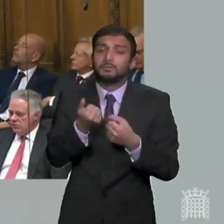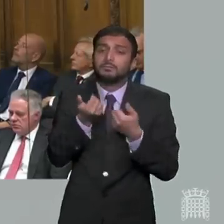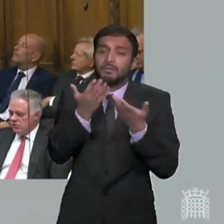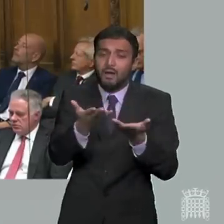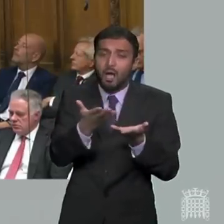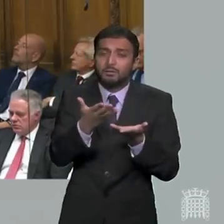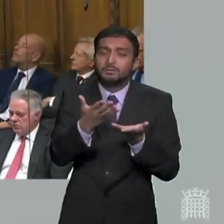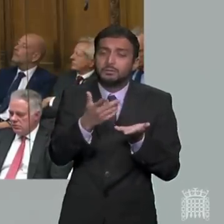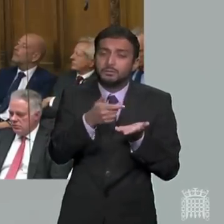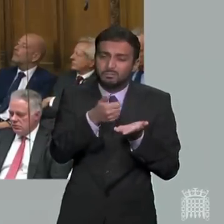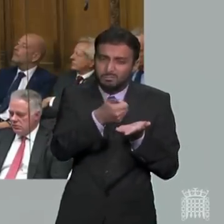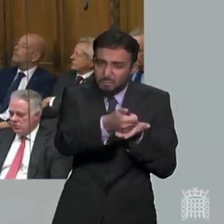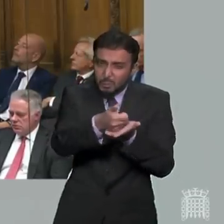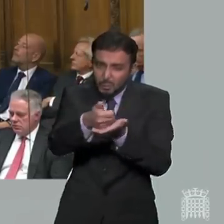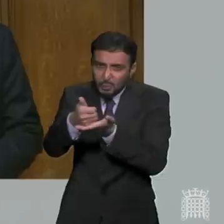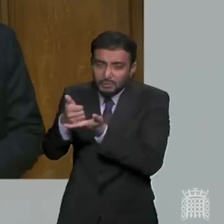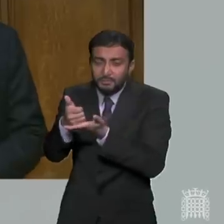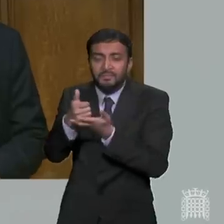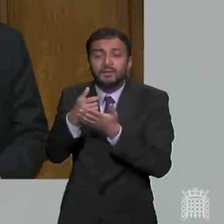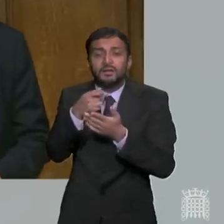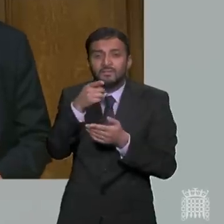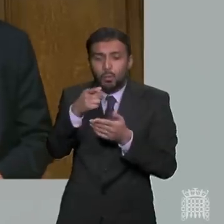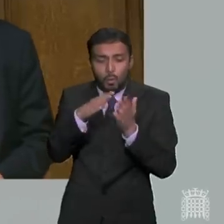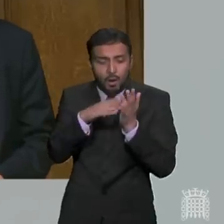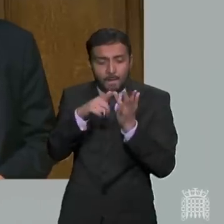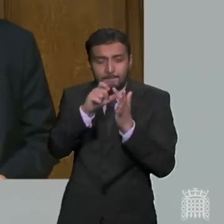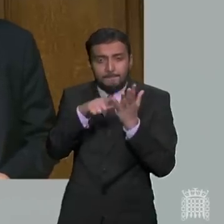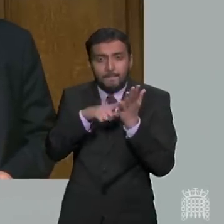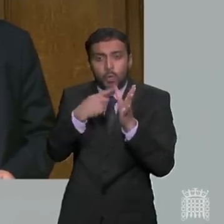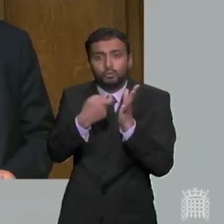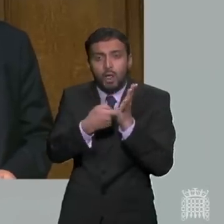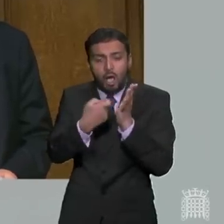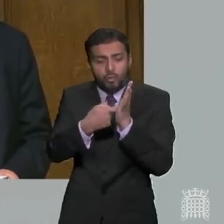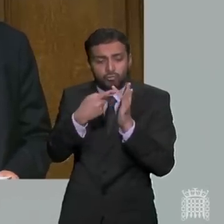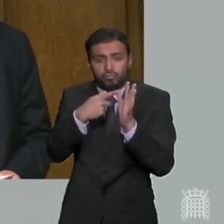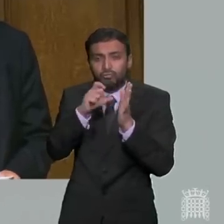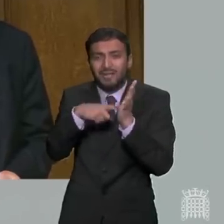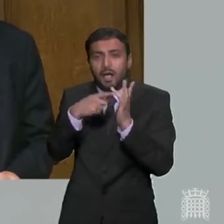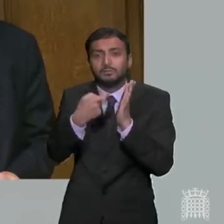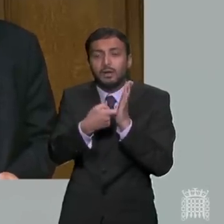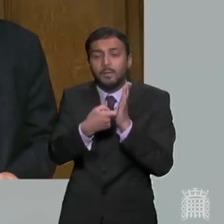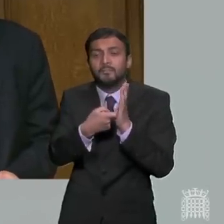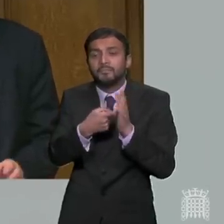small modular reactors. A few other countries have woken up and are seriously investing in SMRs.